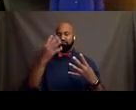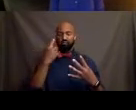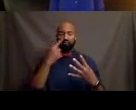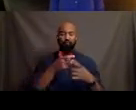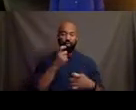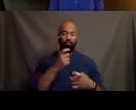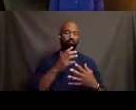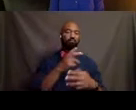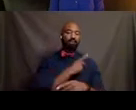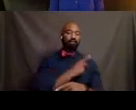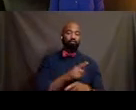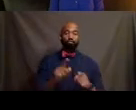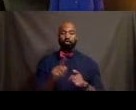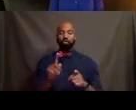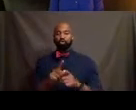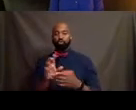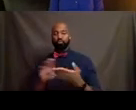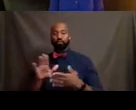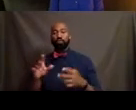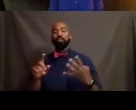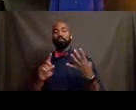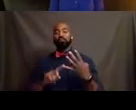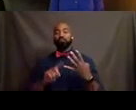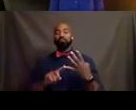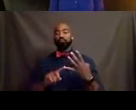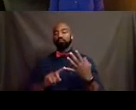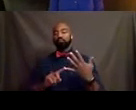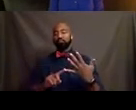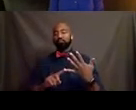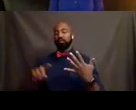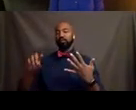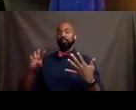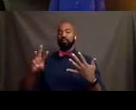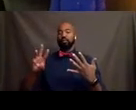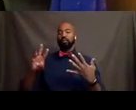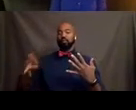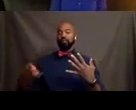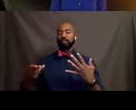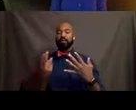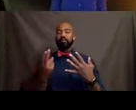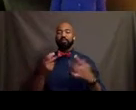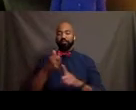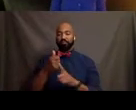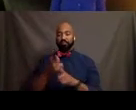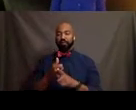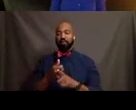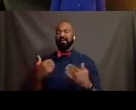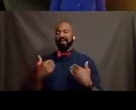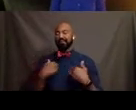or World Professional Association of Transgender Health, they have standards of care. And that document as I've shared in the past,